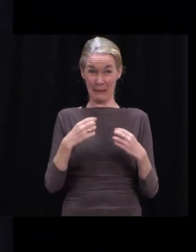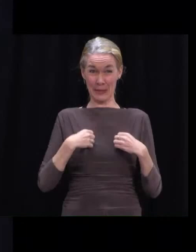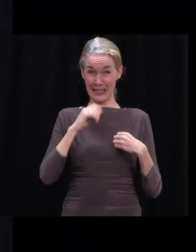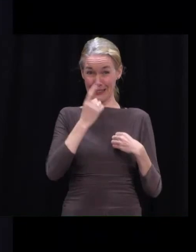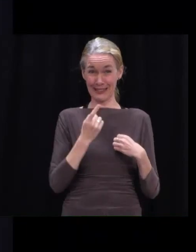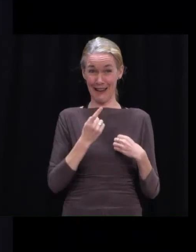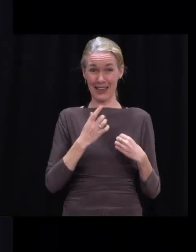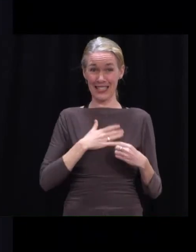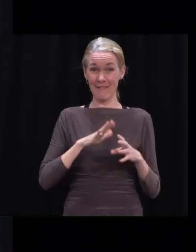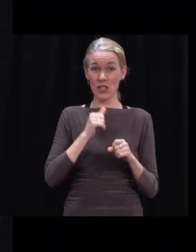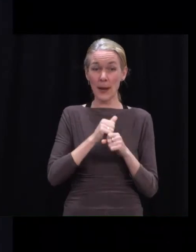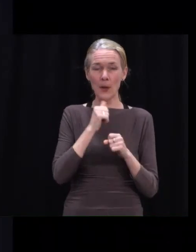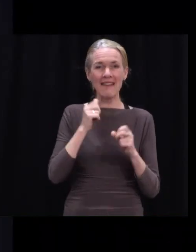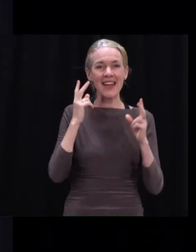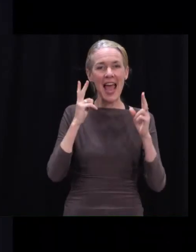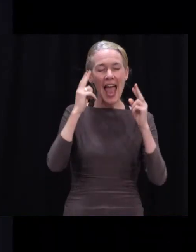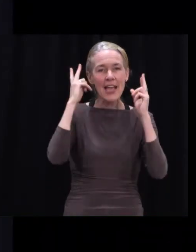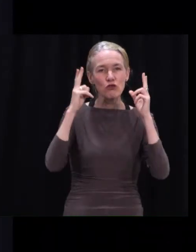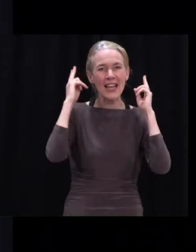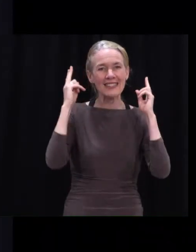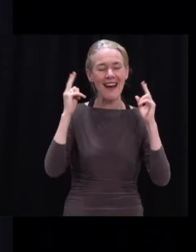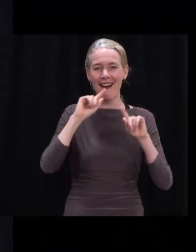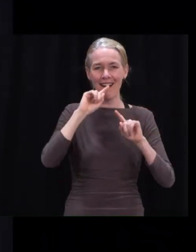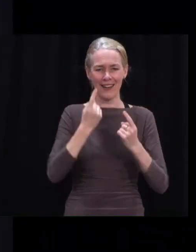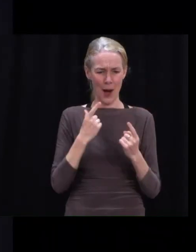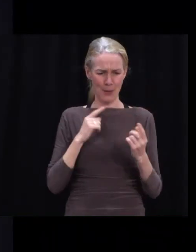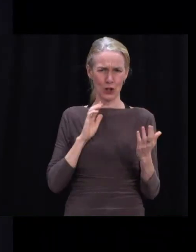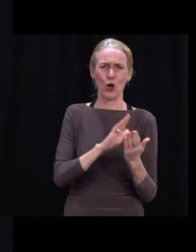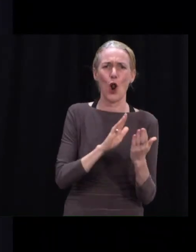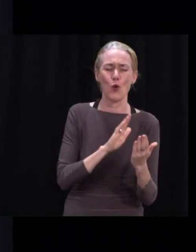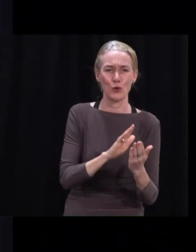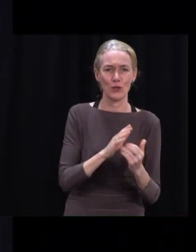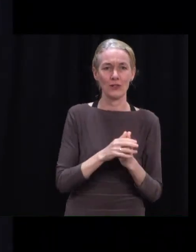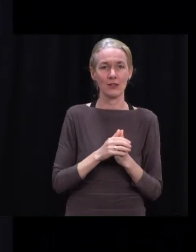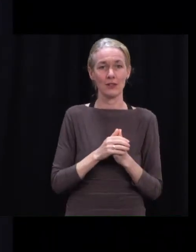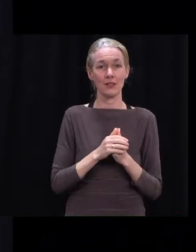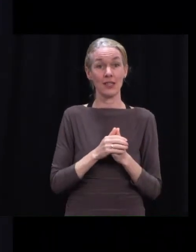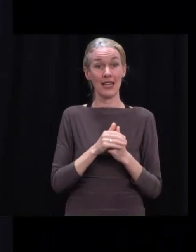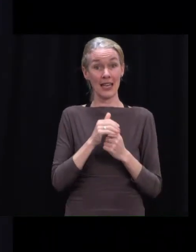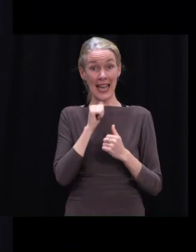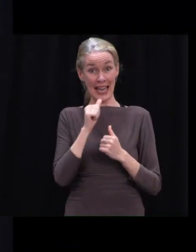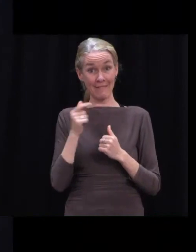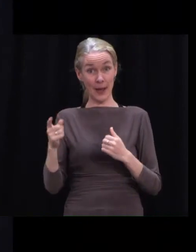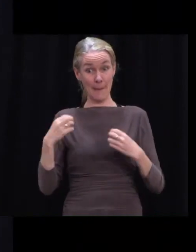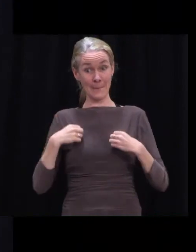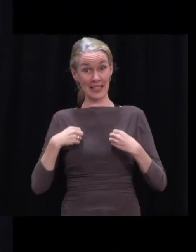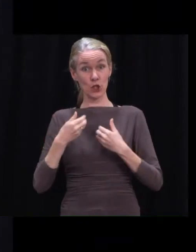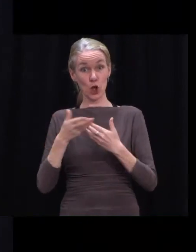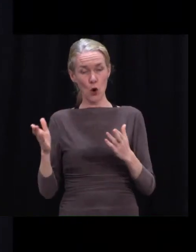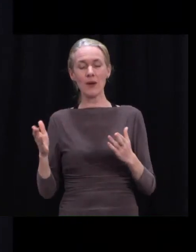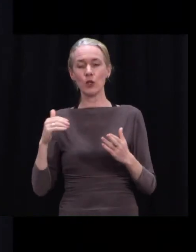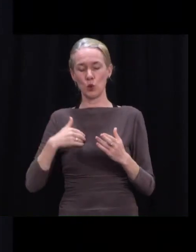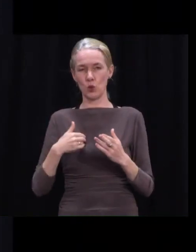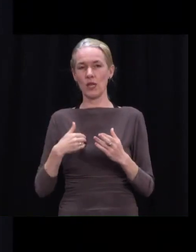that business requires close physical contact, you cannot operate. Businesses and